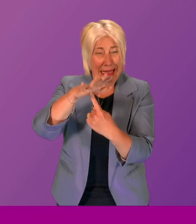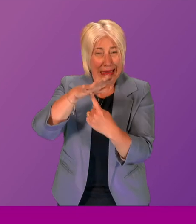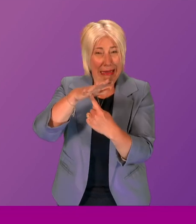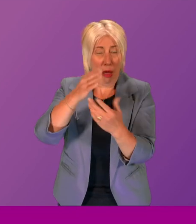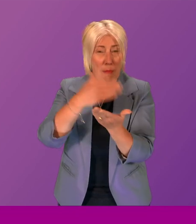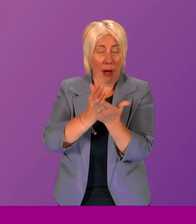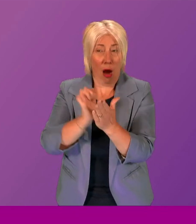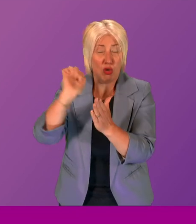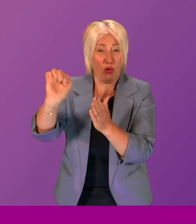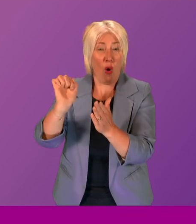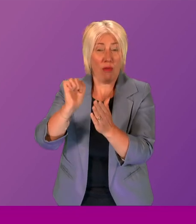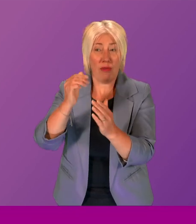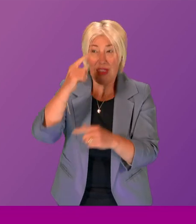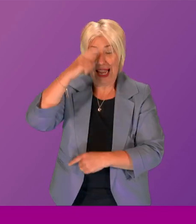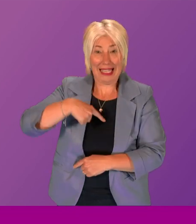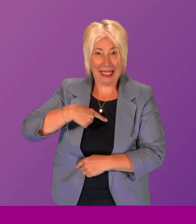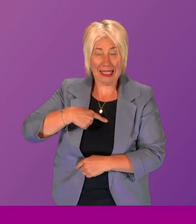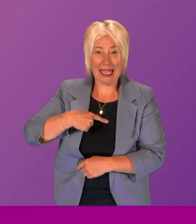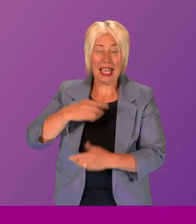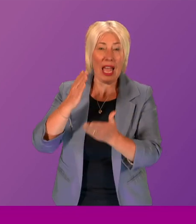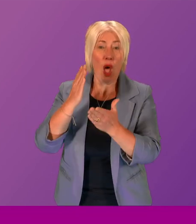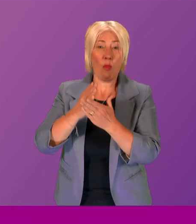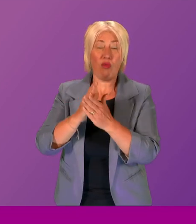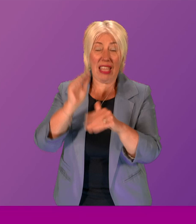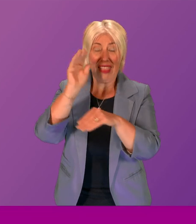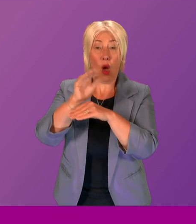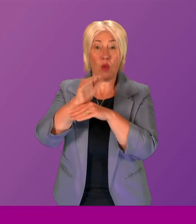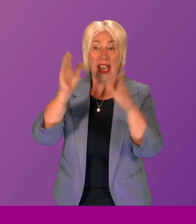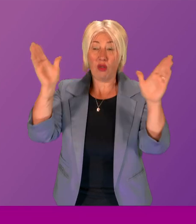yet the shell of the building has been left languishing for 10 years after